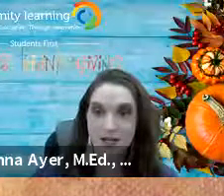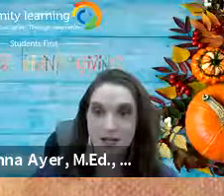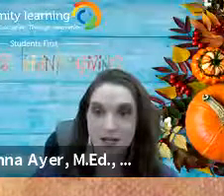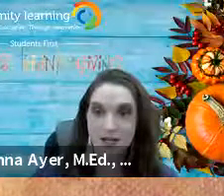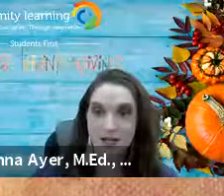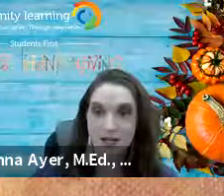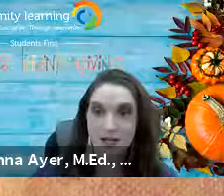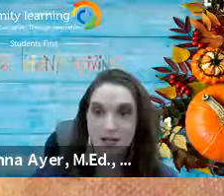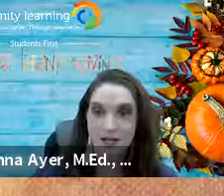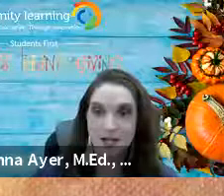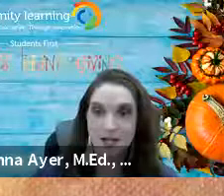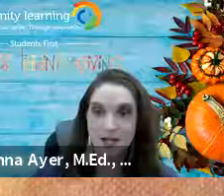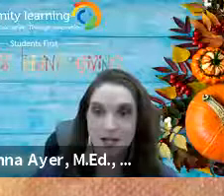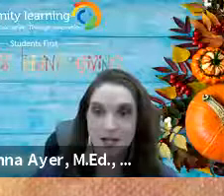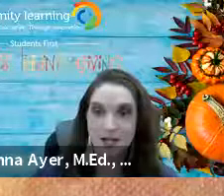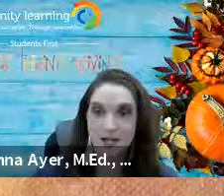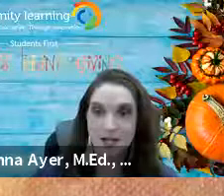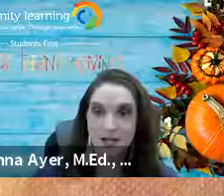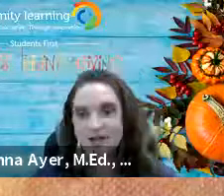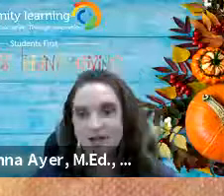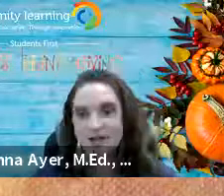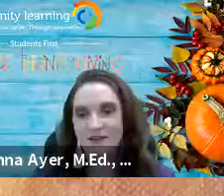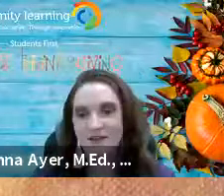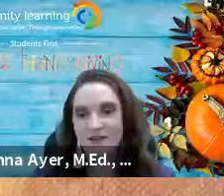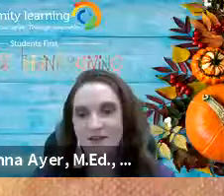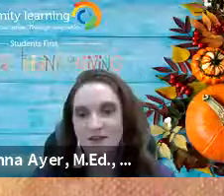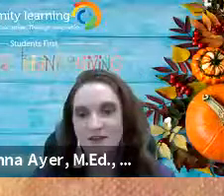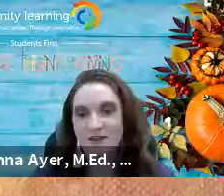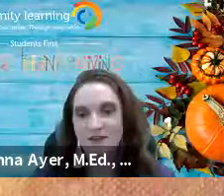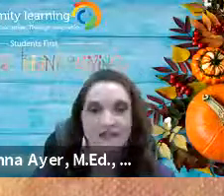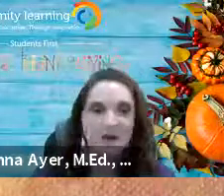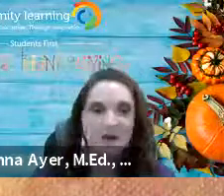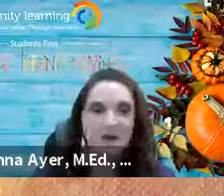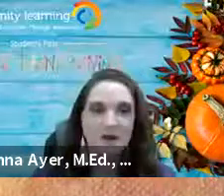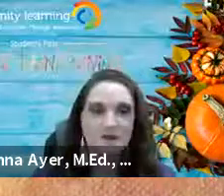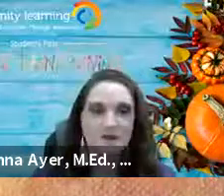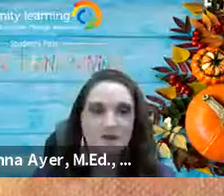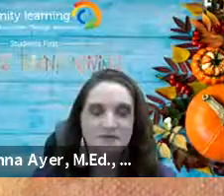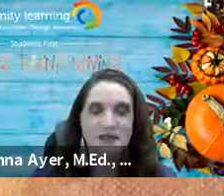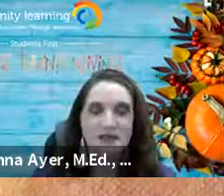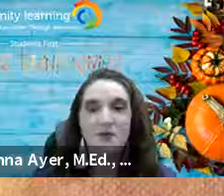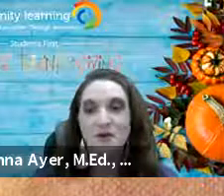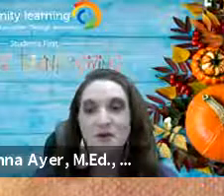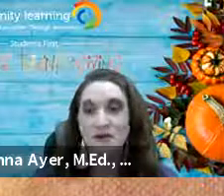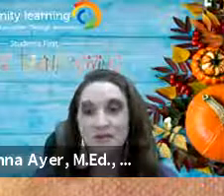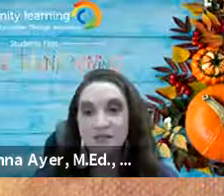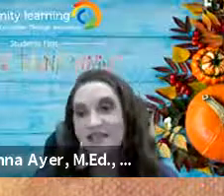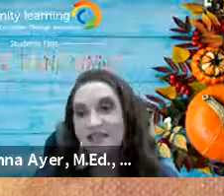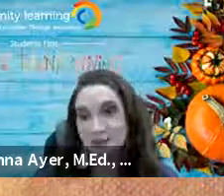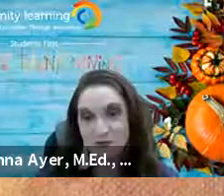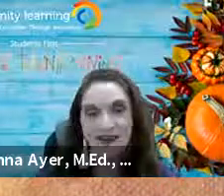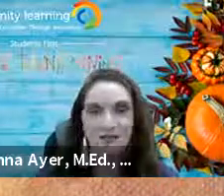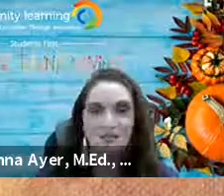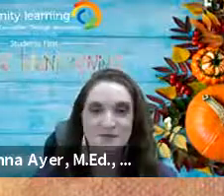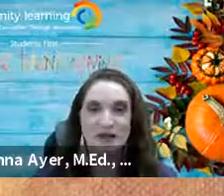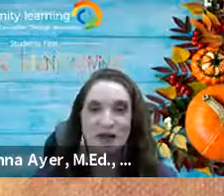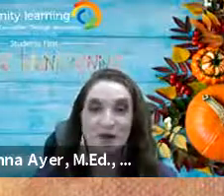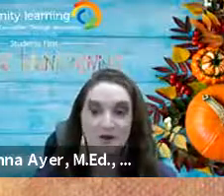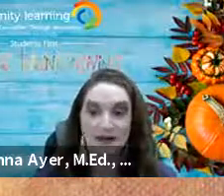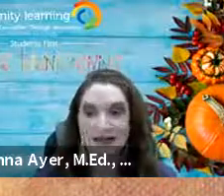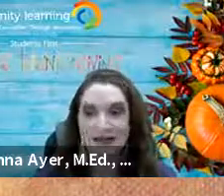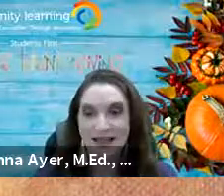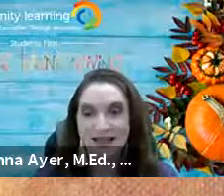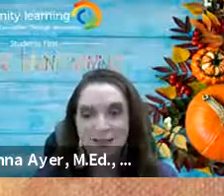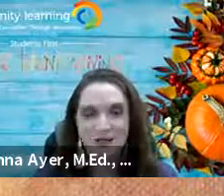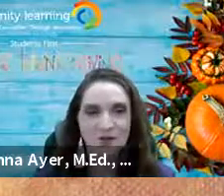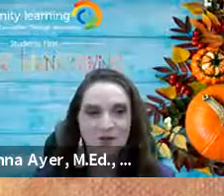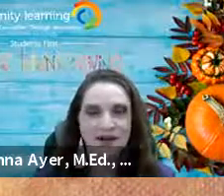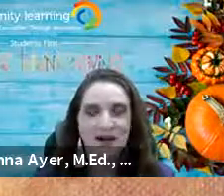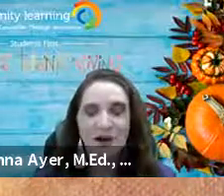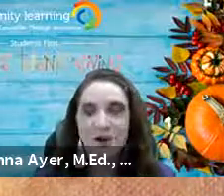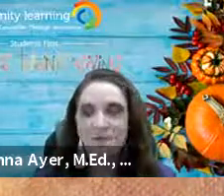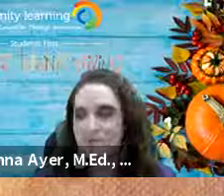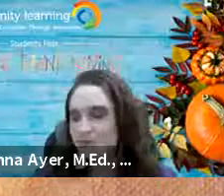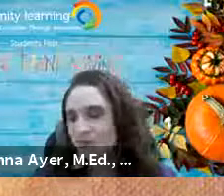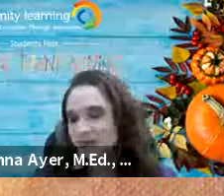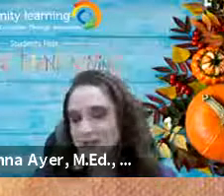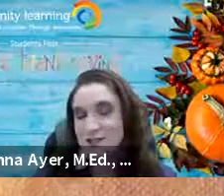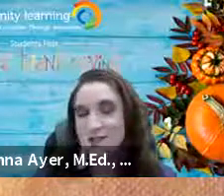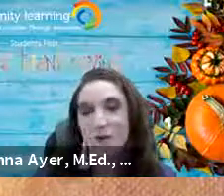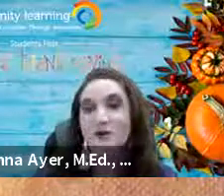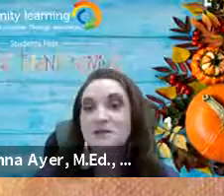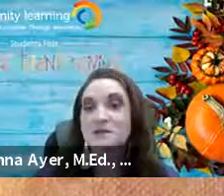For the new year. We're not you know don't want to participate. Don't want to talk very much. Um, but we're going to try and solve that here in just a minute. I hope that I can engage you um